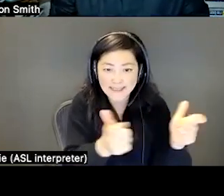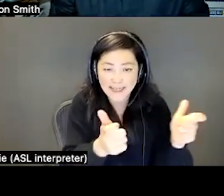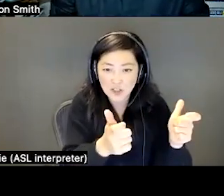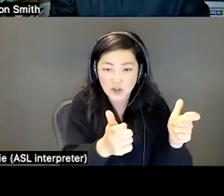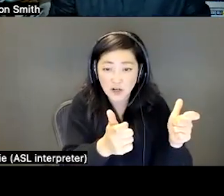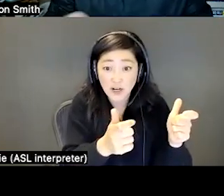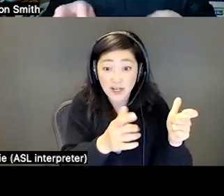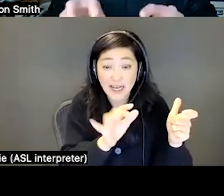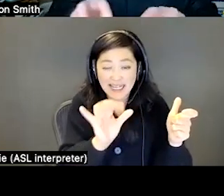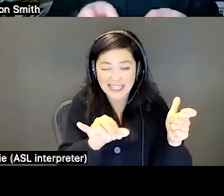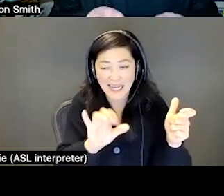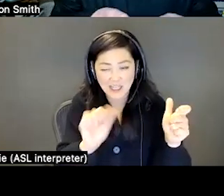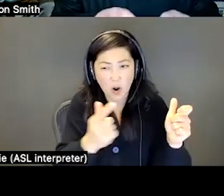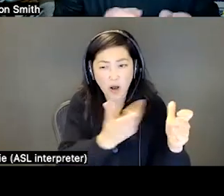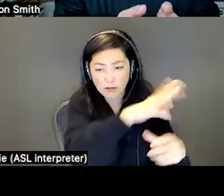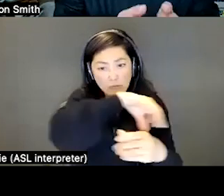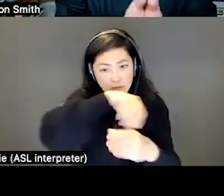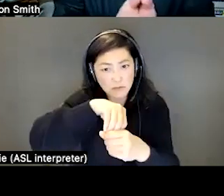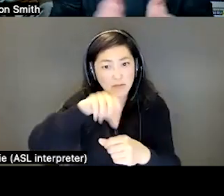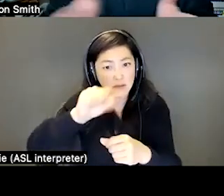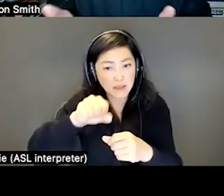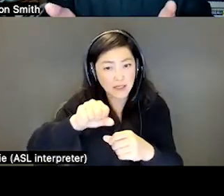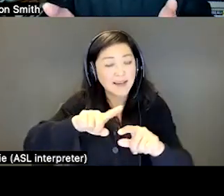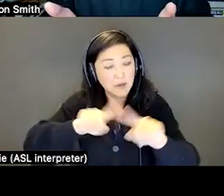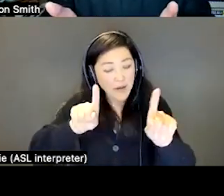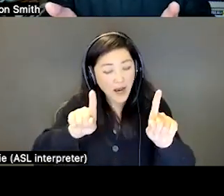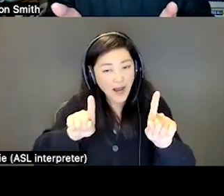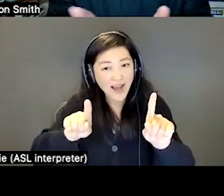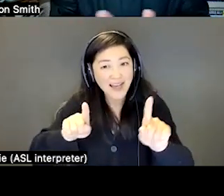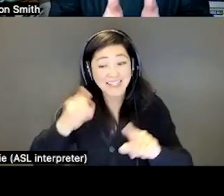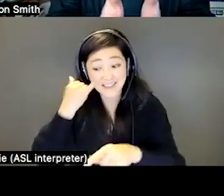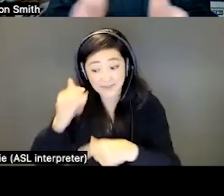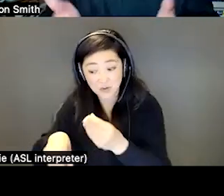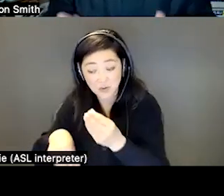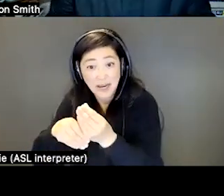come back to that in a minute. But the qualifiers give us the ability to say, "Well, actually I'm